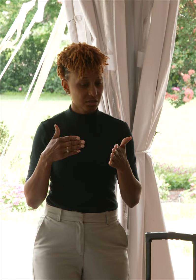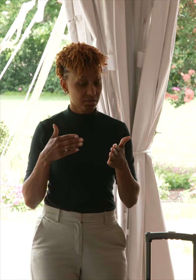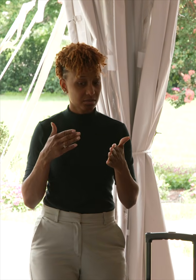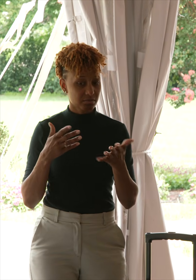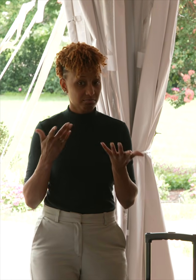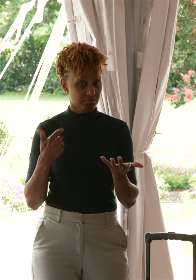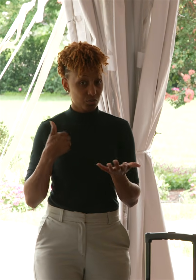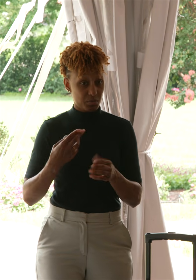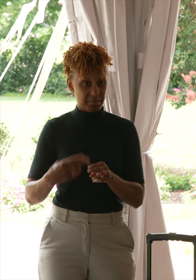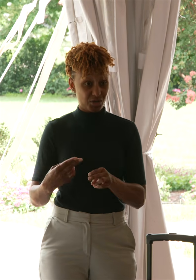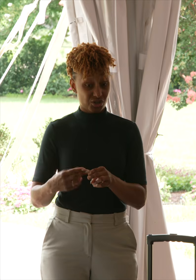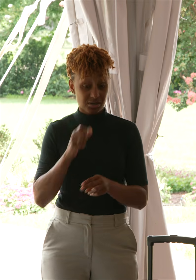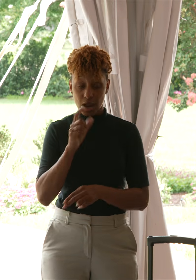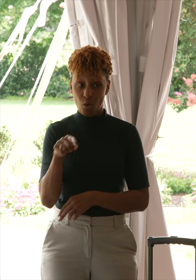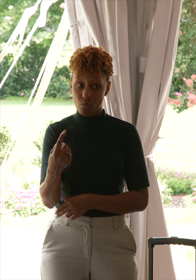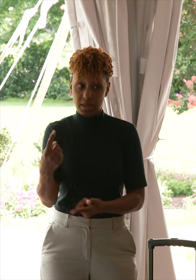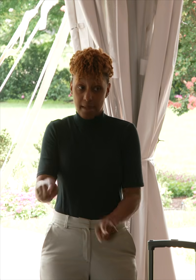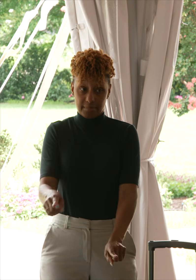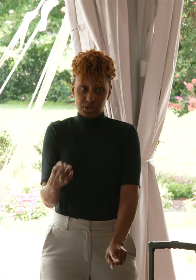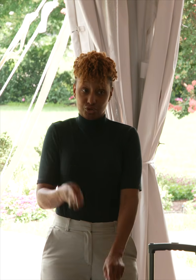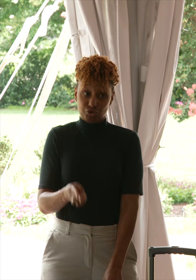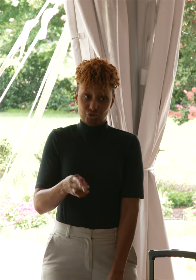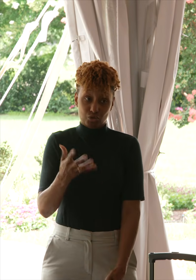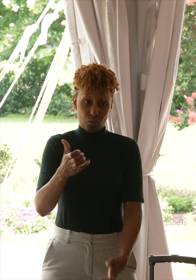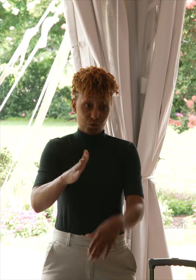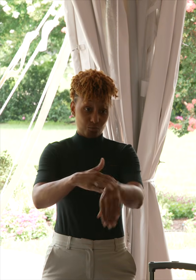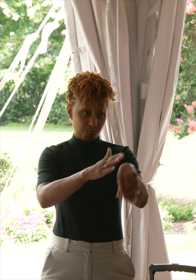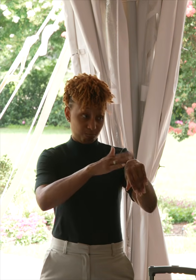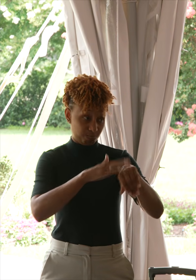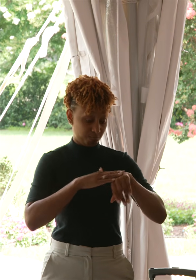not the only ones in history, so I do want to acknowledge that. We've talked about a couple of